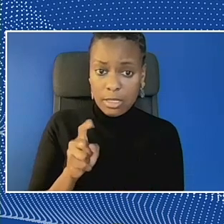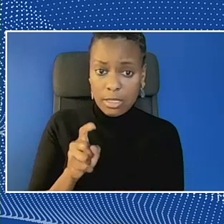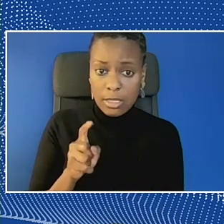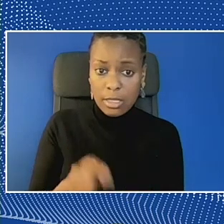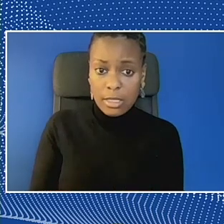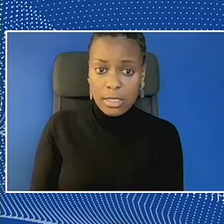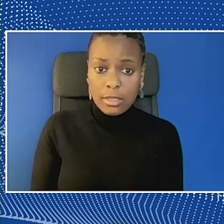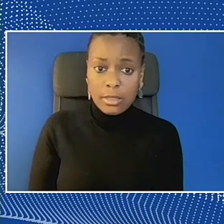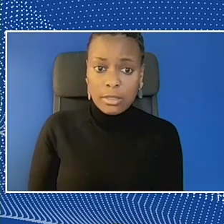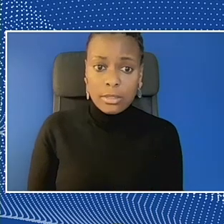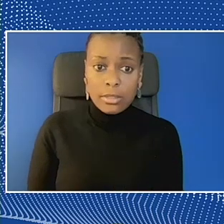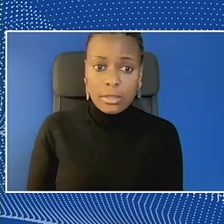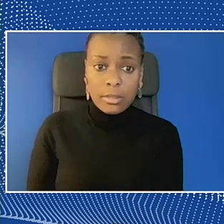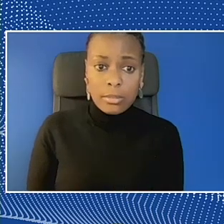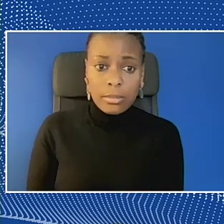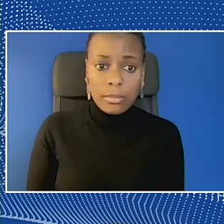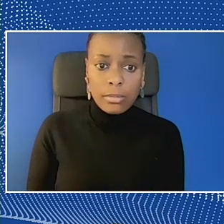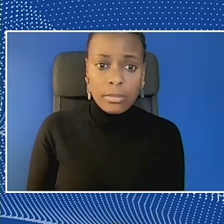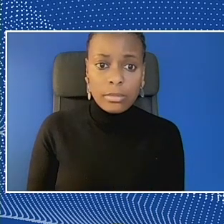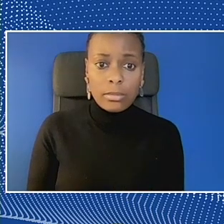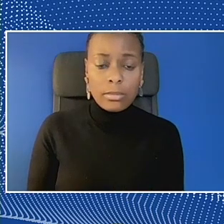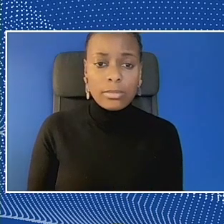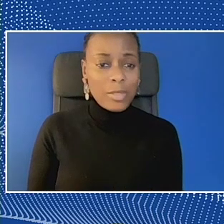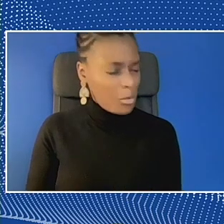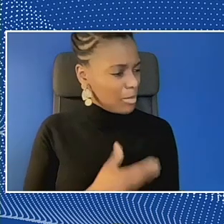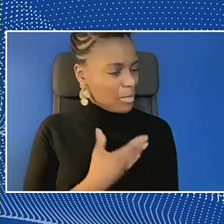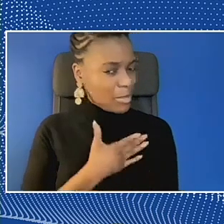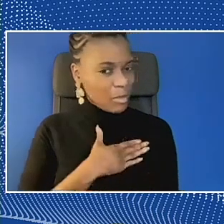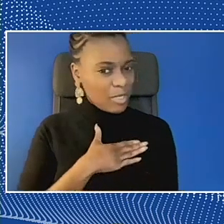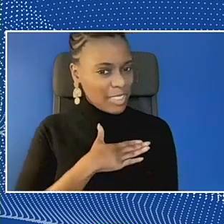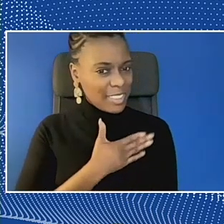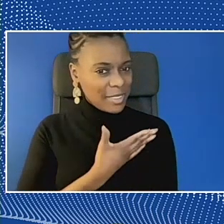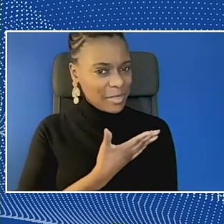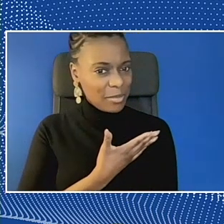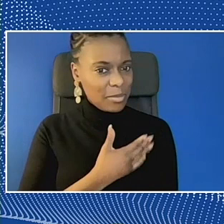Oh, no. Please, let's listen to Jessica. I also recognized you were mid-cough. So Jessica, go ahead.